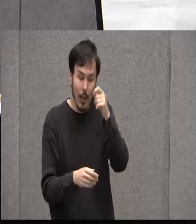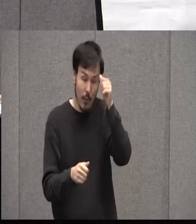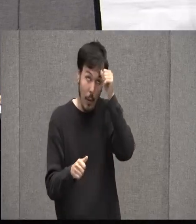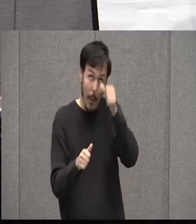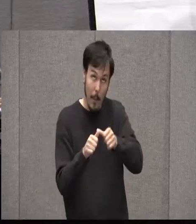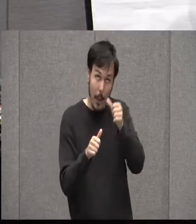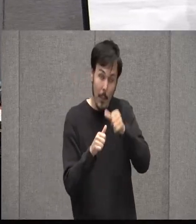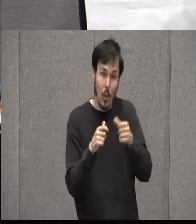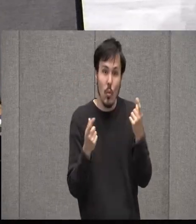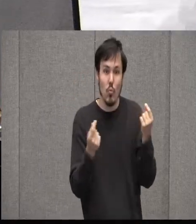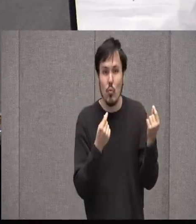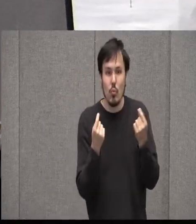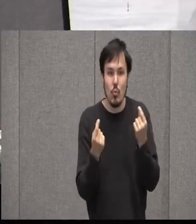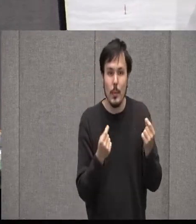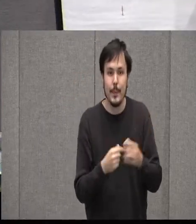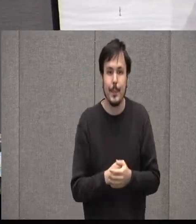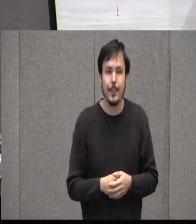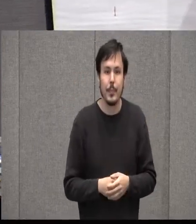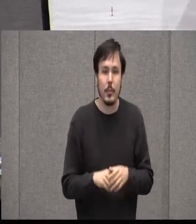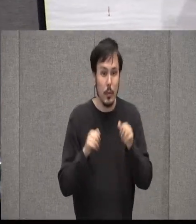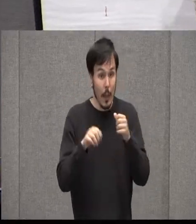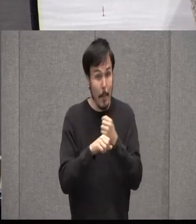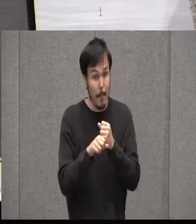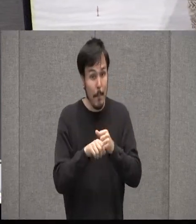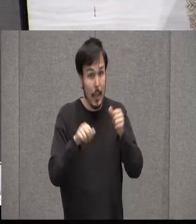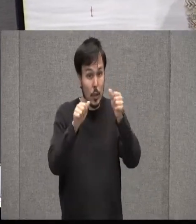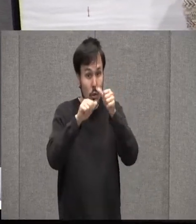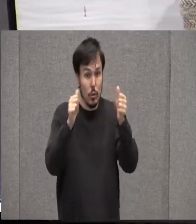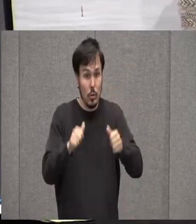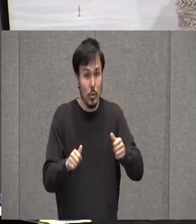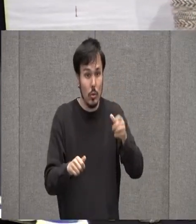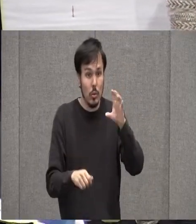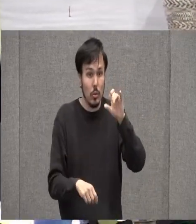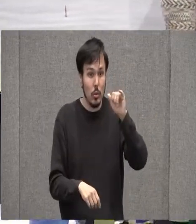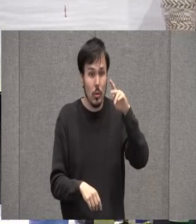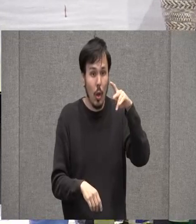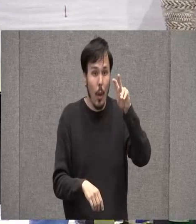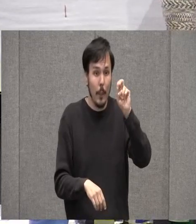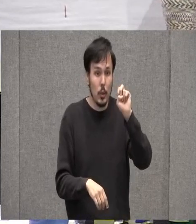what we can do. So you can make sculptures with attachments.